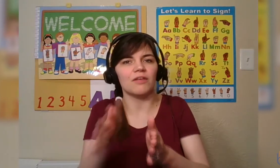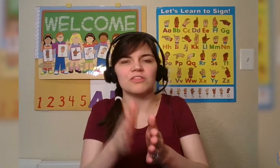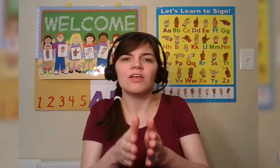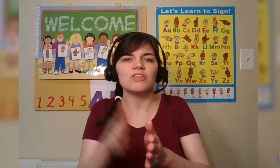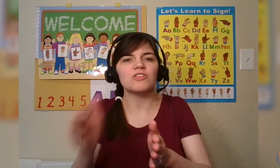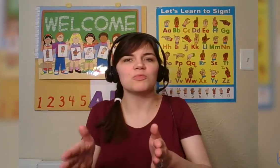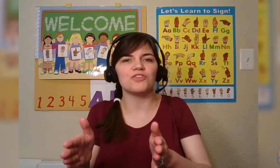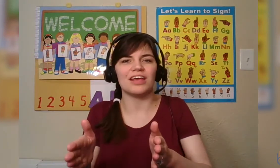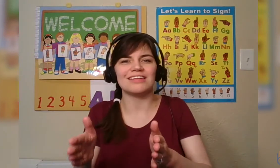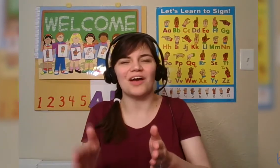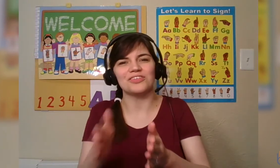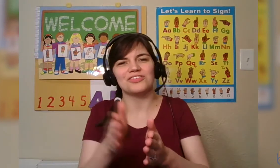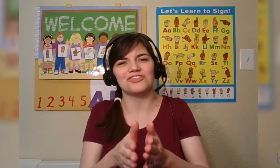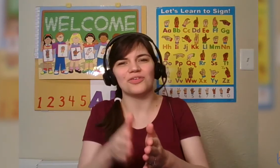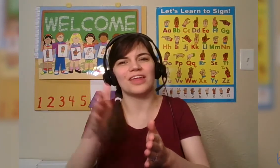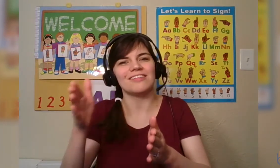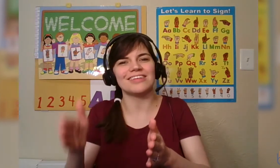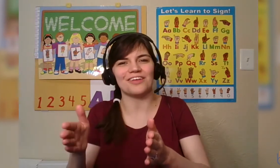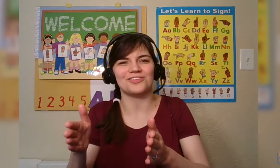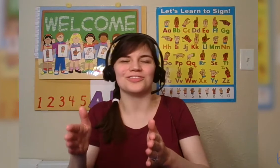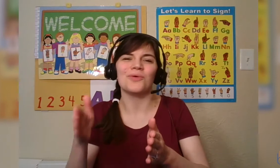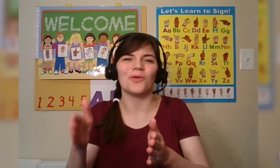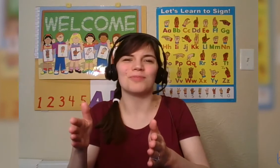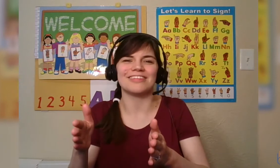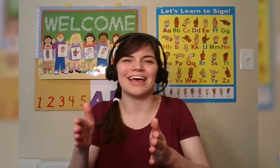then just move your hand out to show that it's next to or beside.